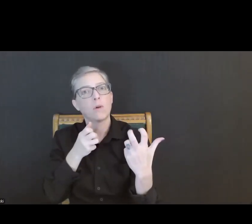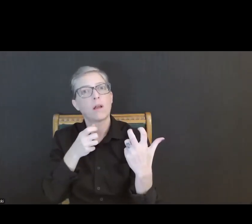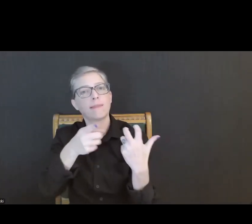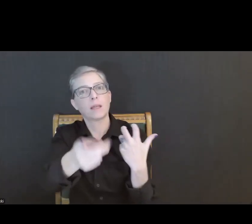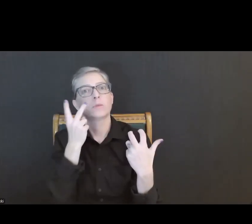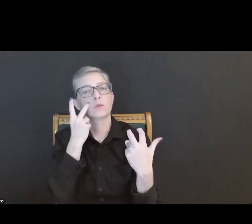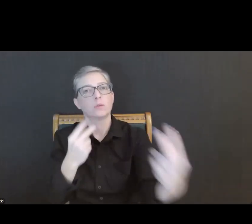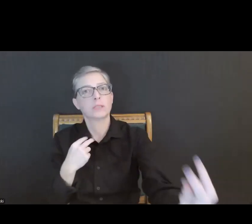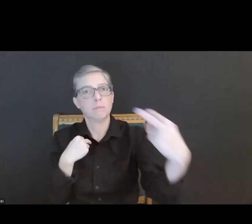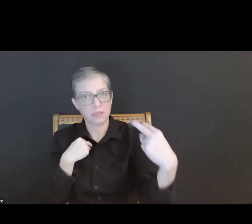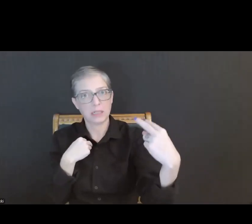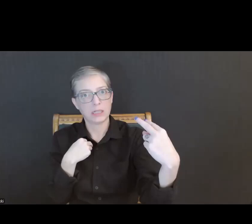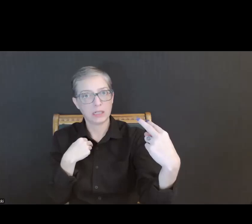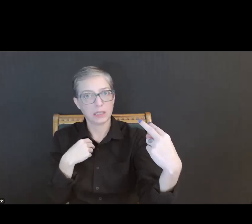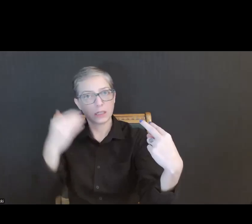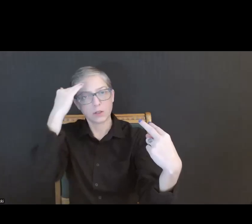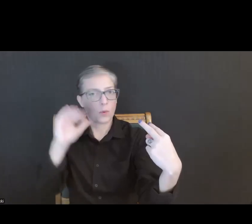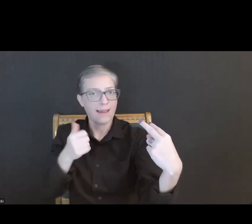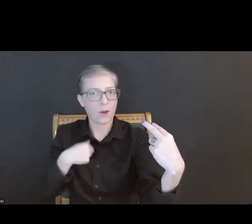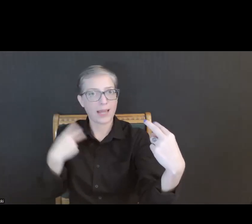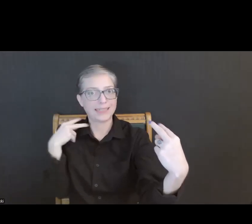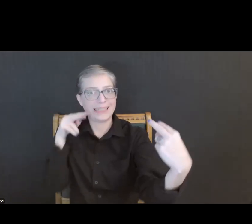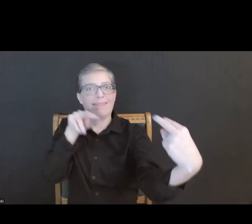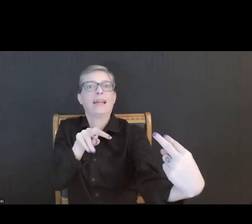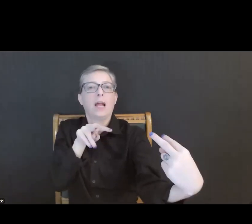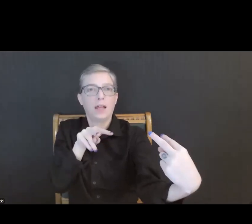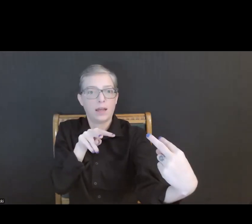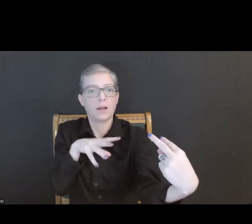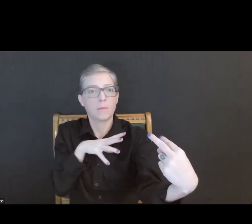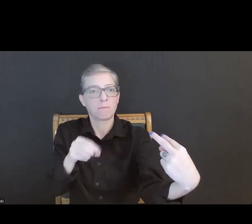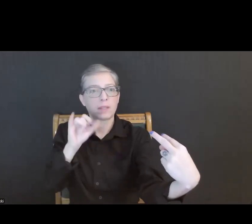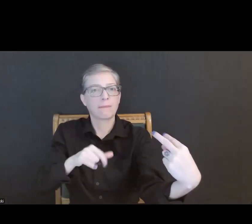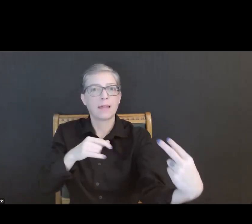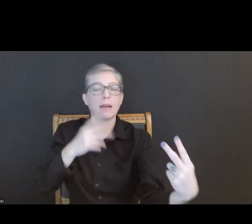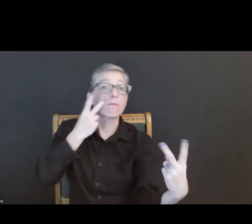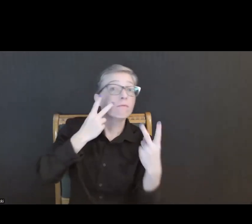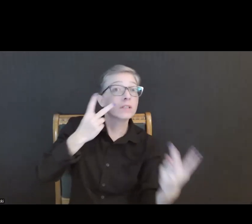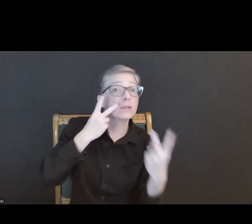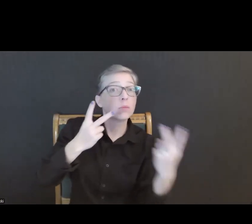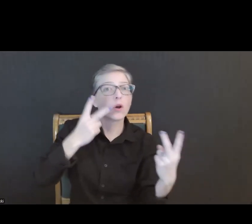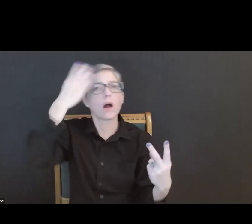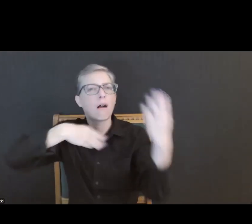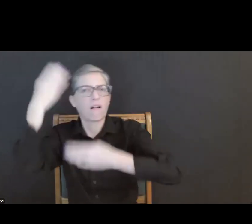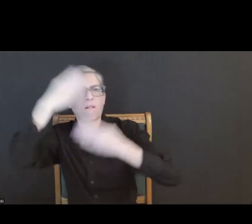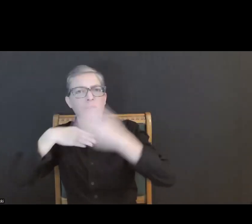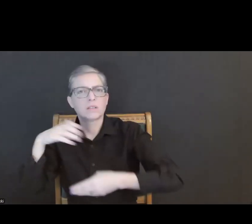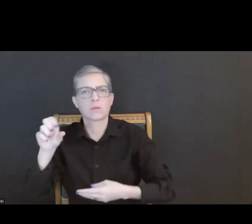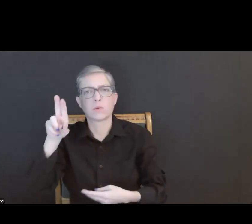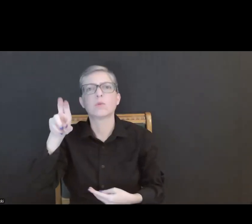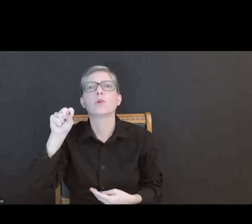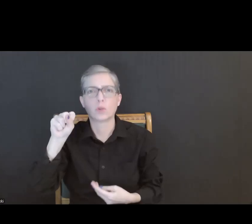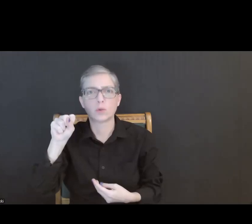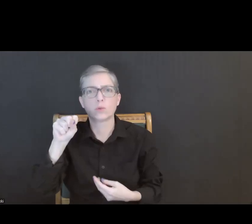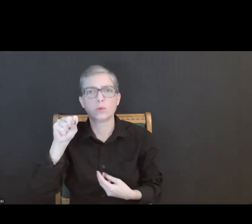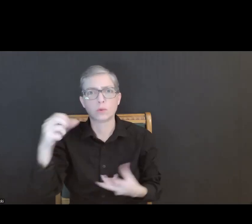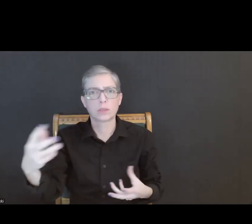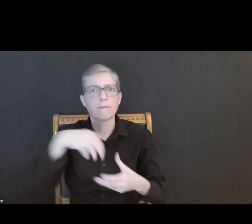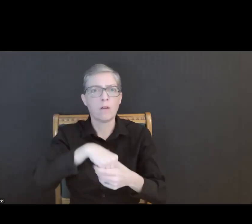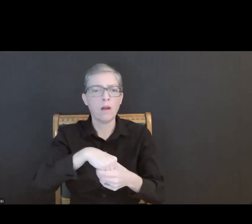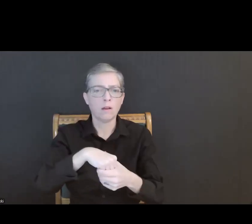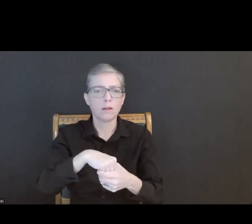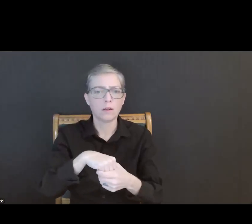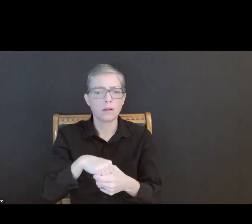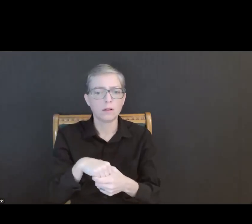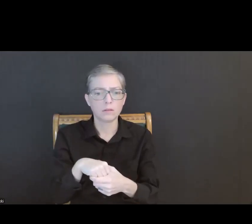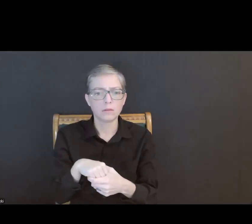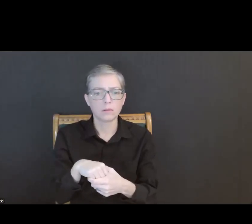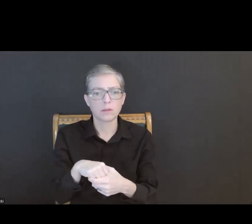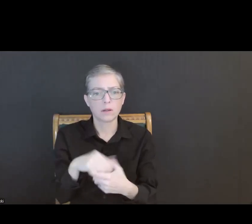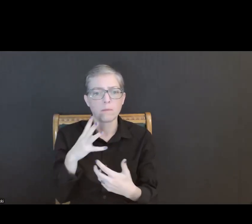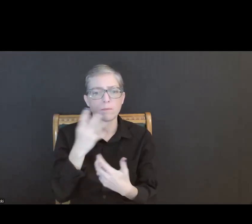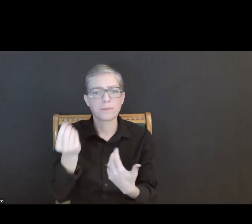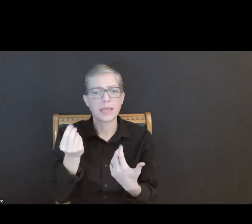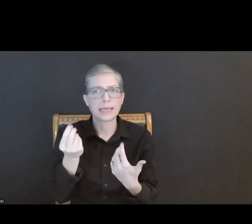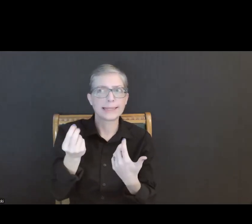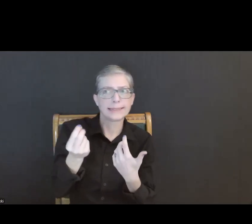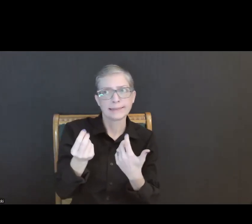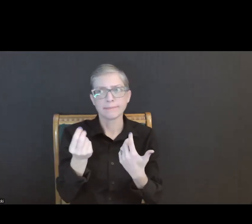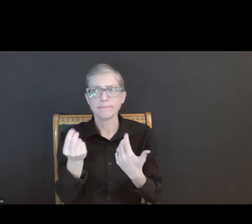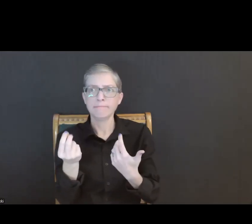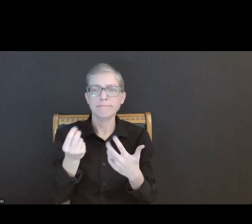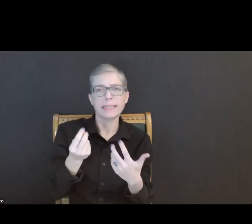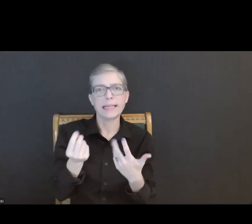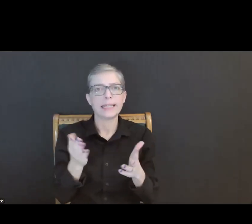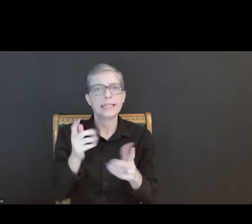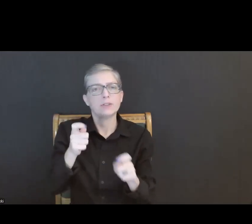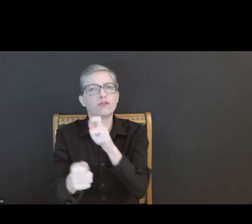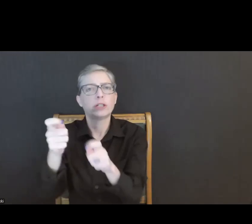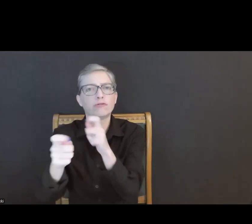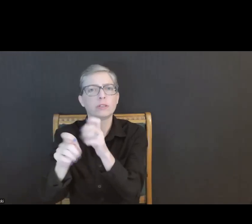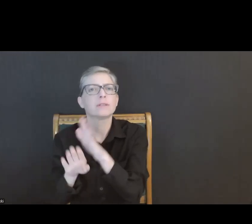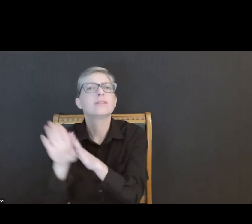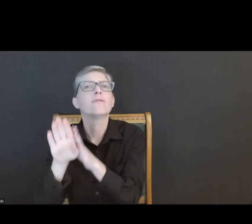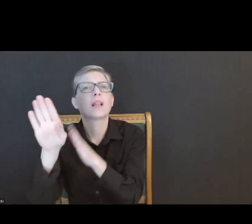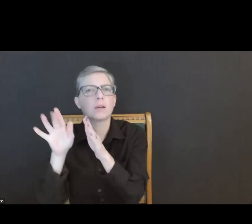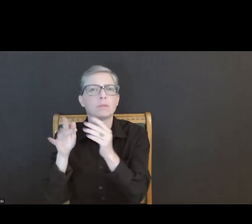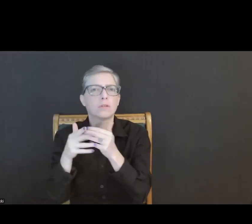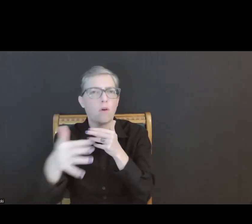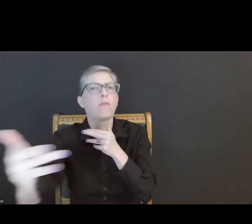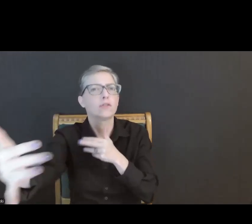interplay change of uh visible and unvisible cues means and how it how it develops over time so Ur